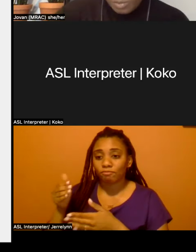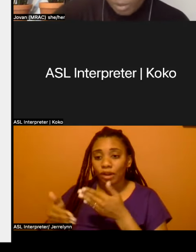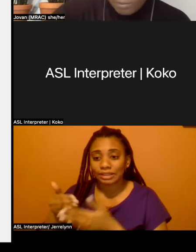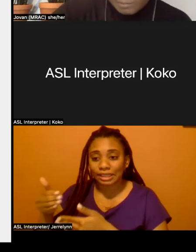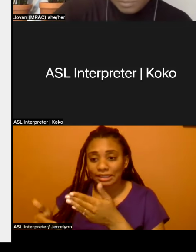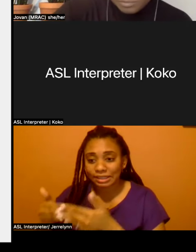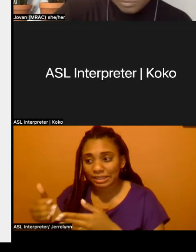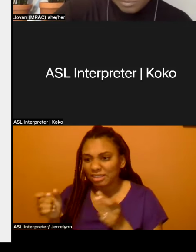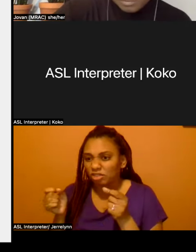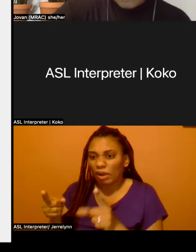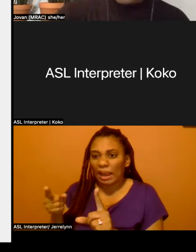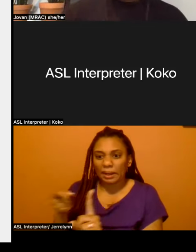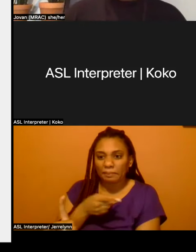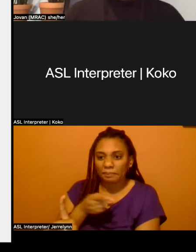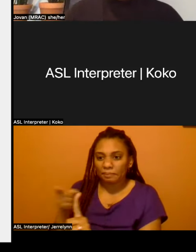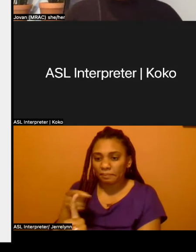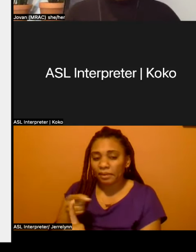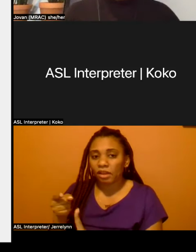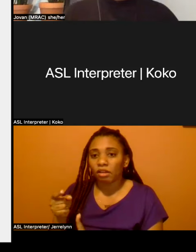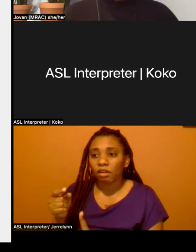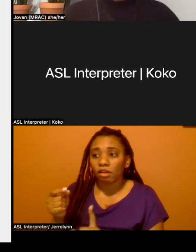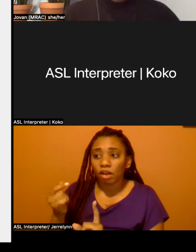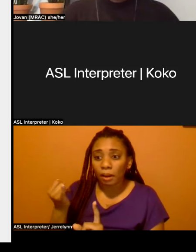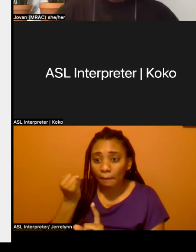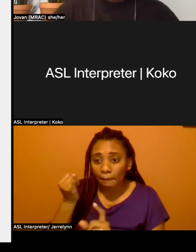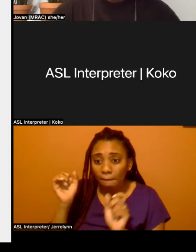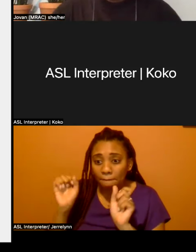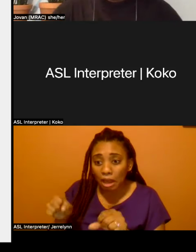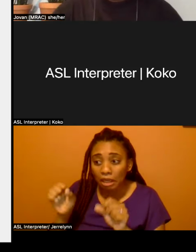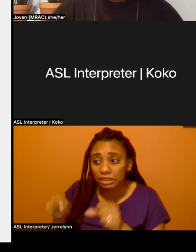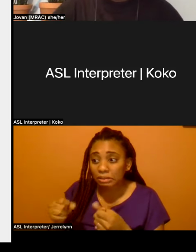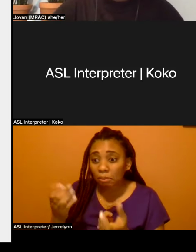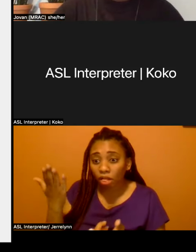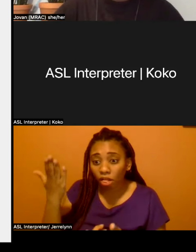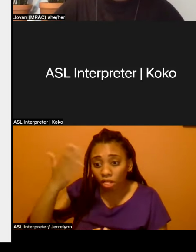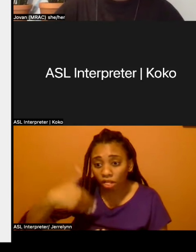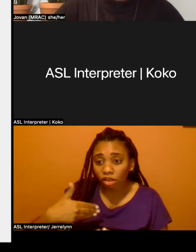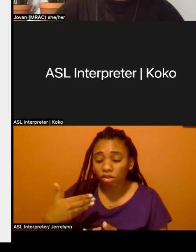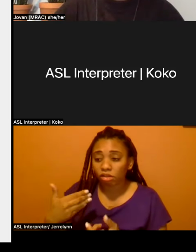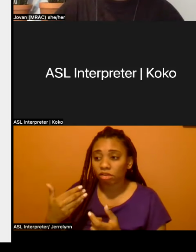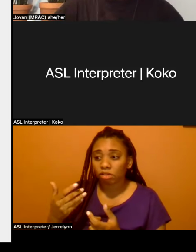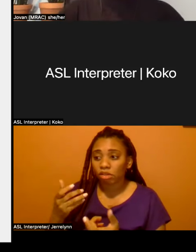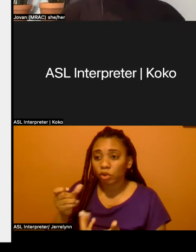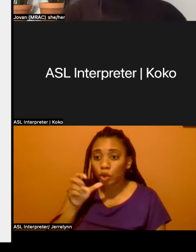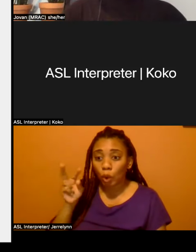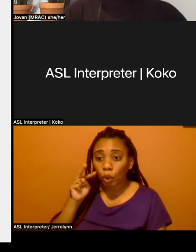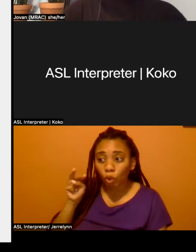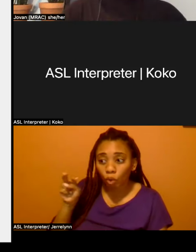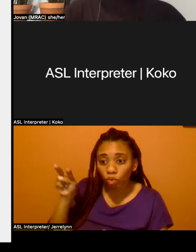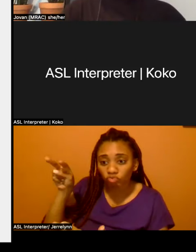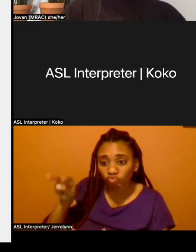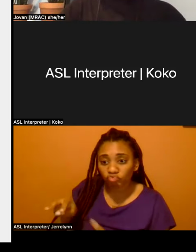is there a chance an application would not be viewed? Would not be viewed, viewed?